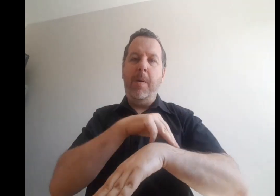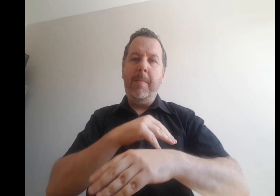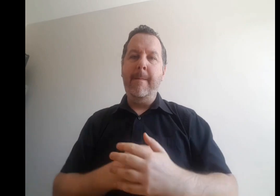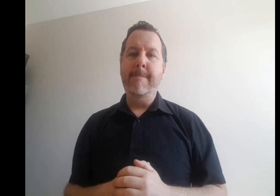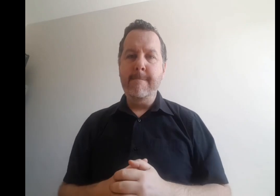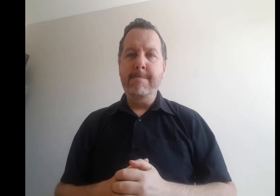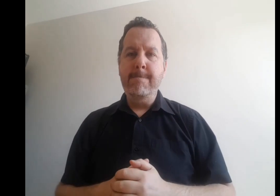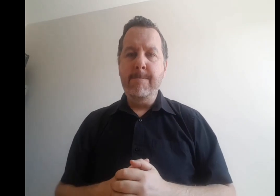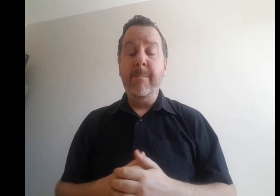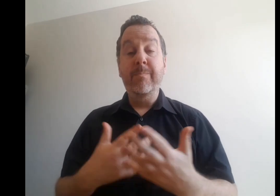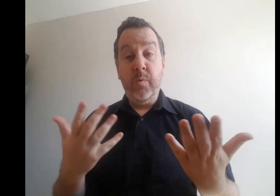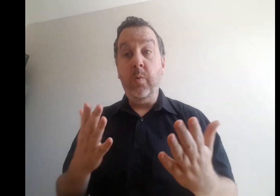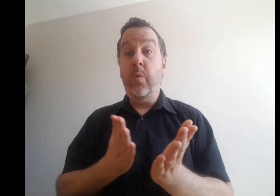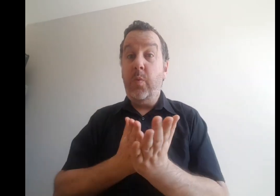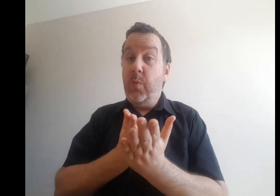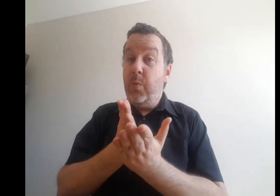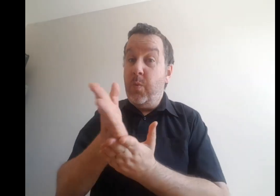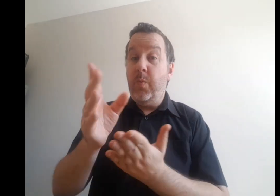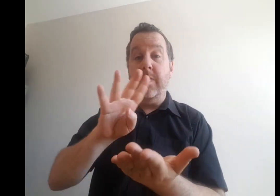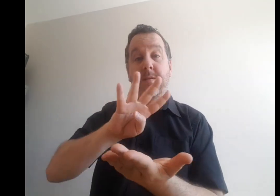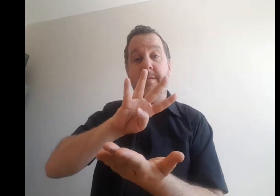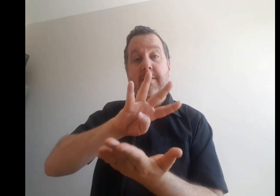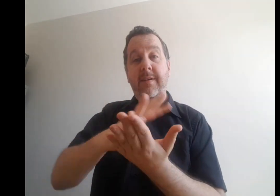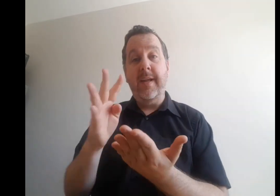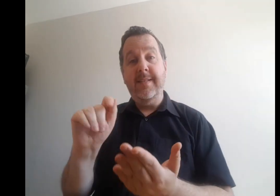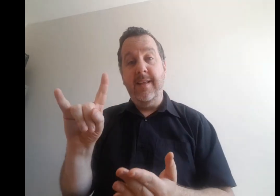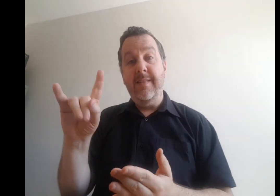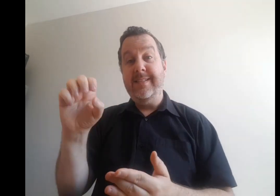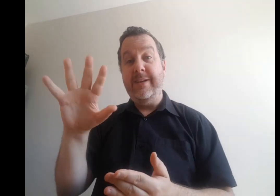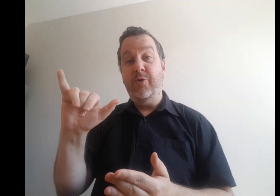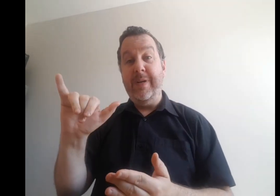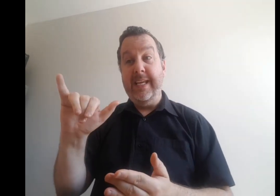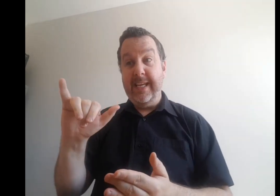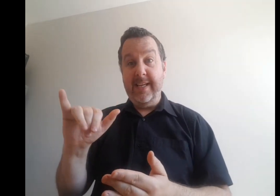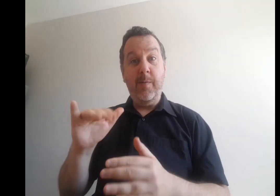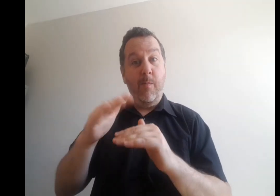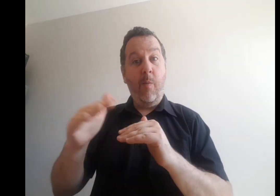But you do have a lot more people as the century progresses who are coming out of schools,